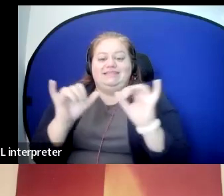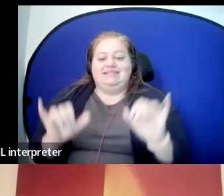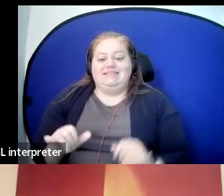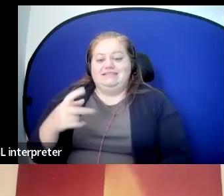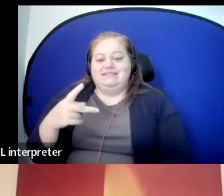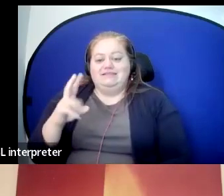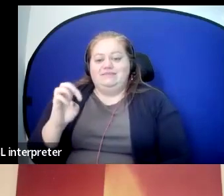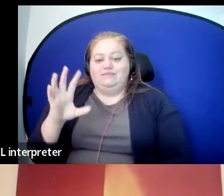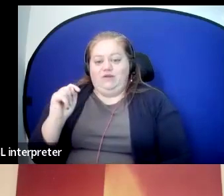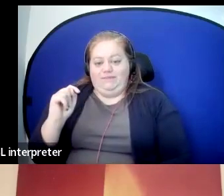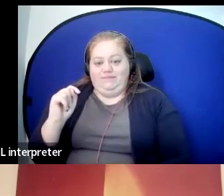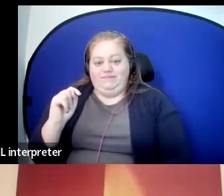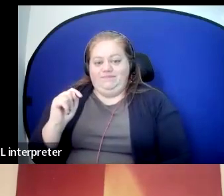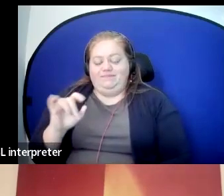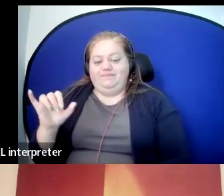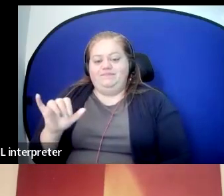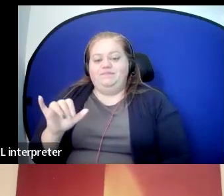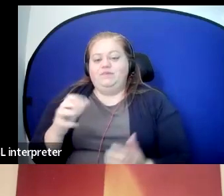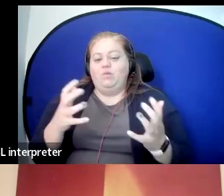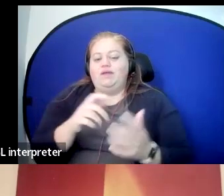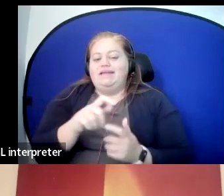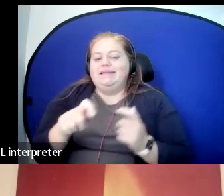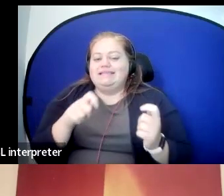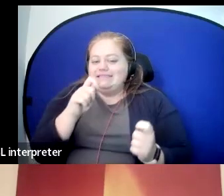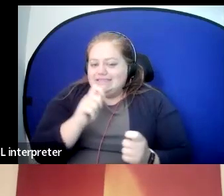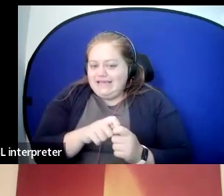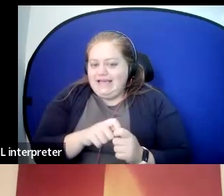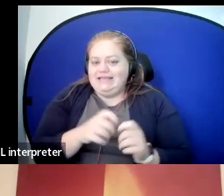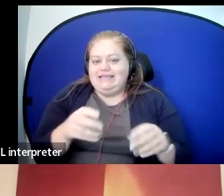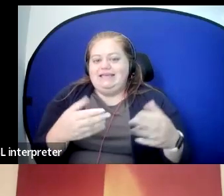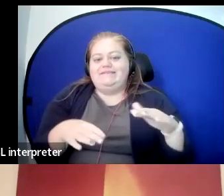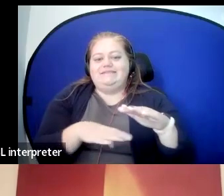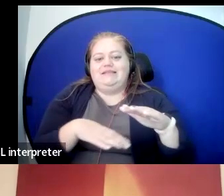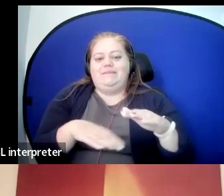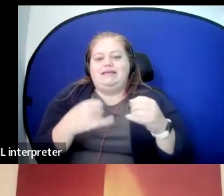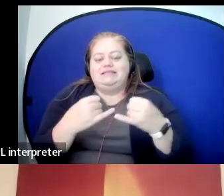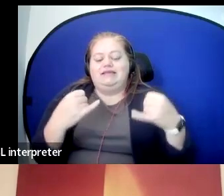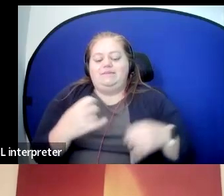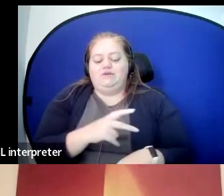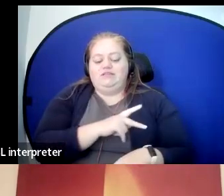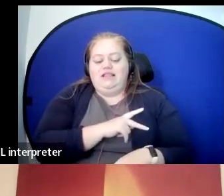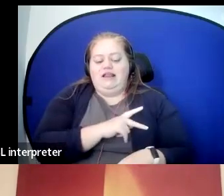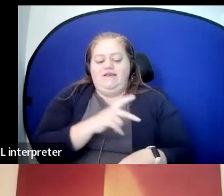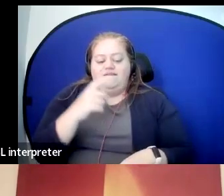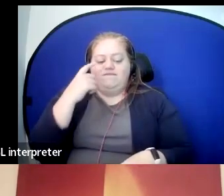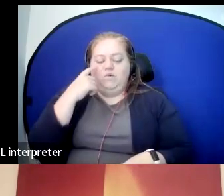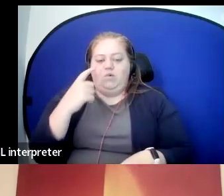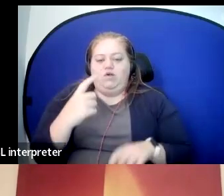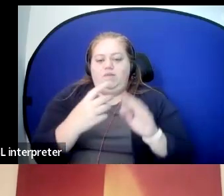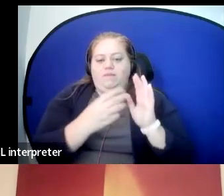the prompt that gives the baseline personality to the model. Let's put it that way.